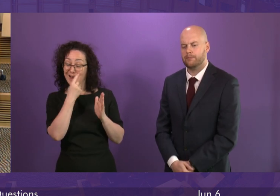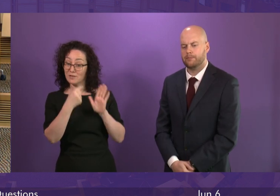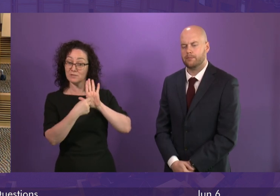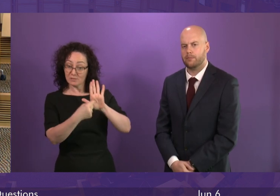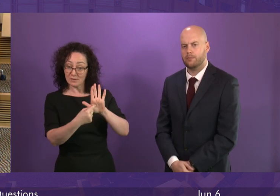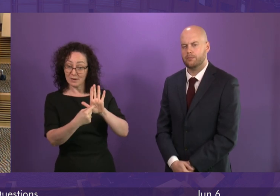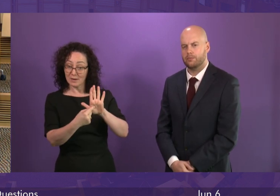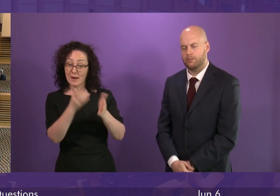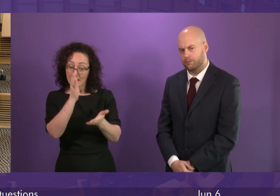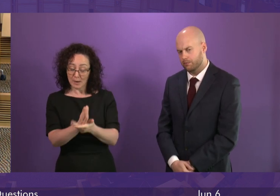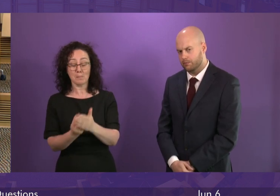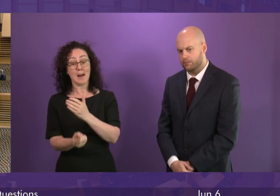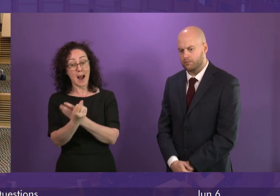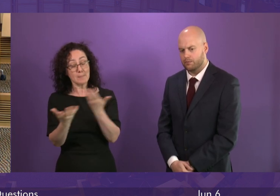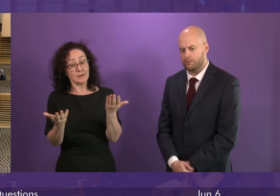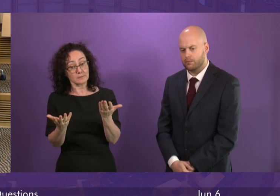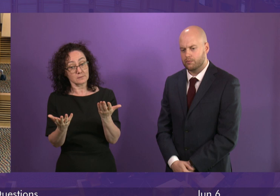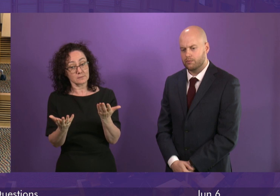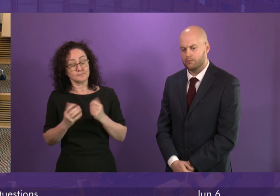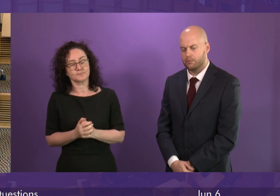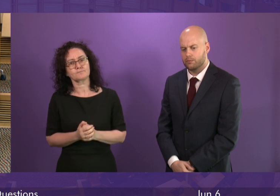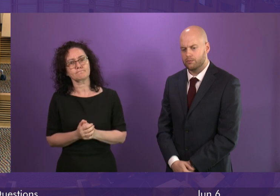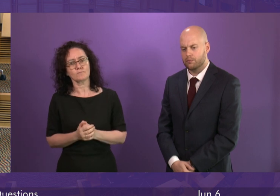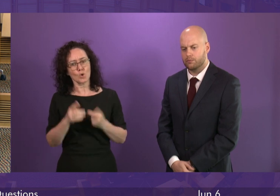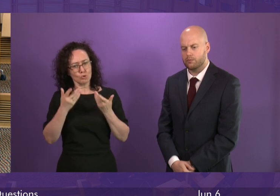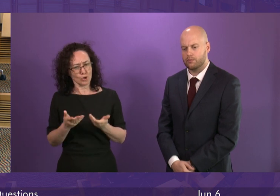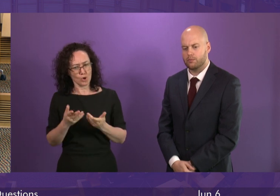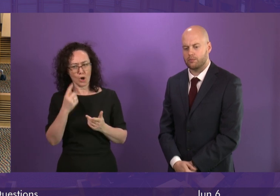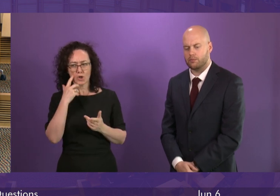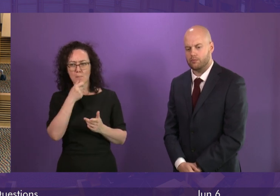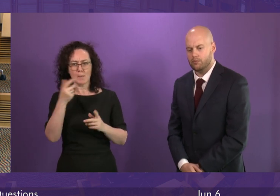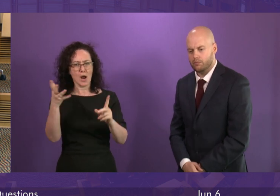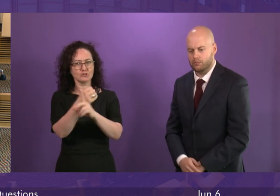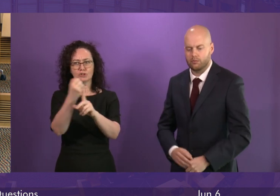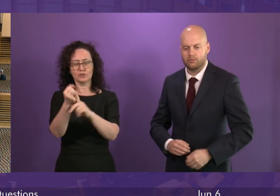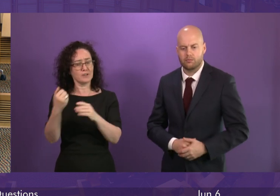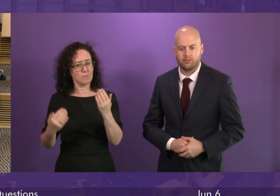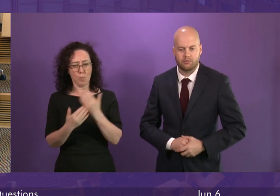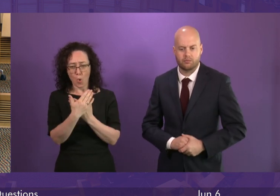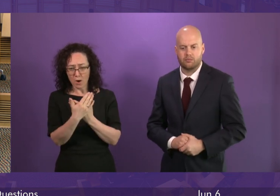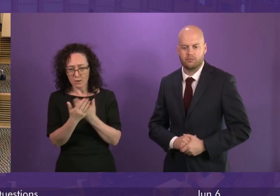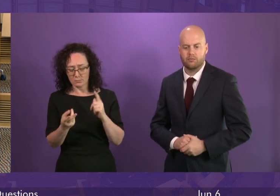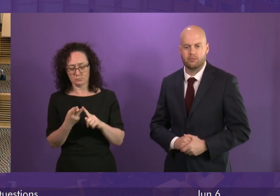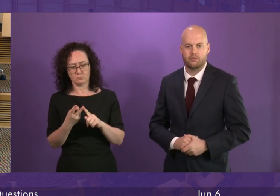that. We see young people now achieving more in our schools; we see attainment at level